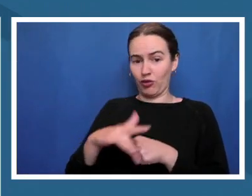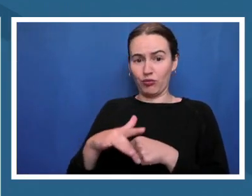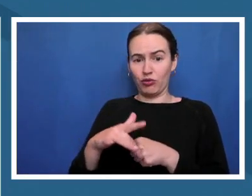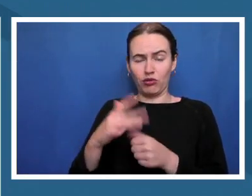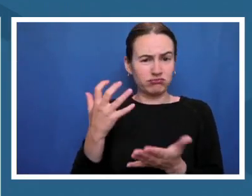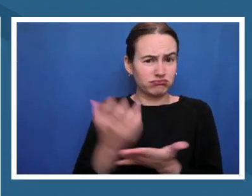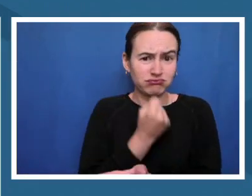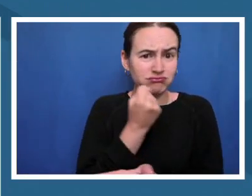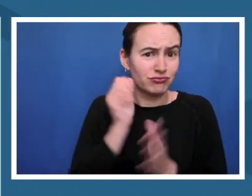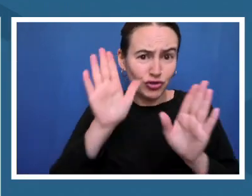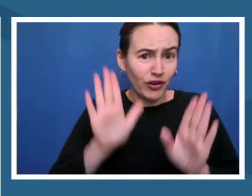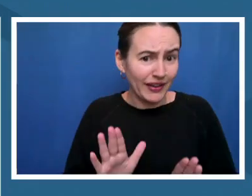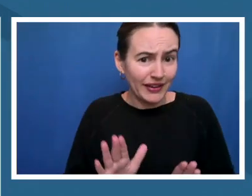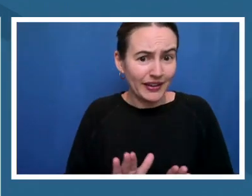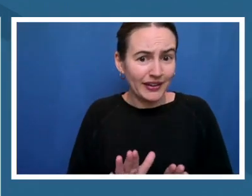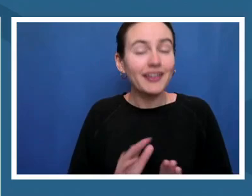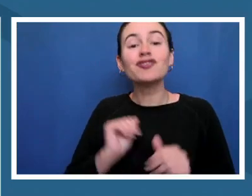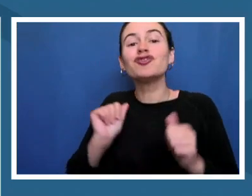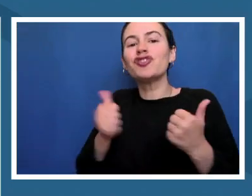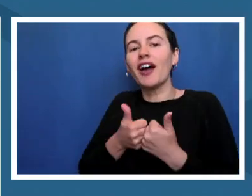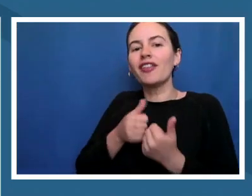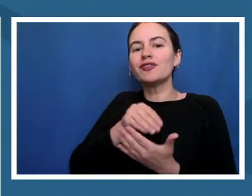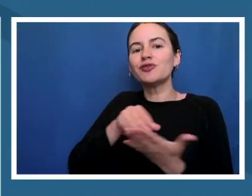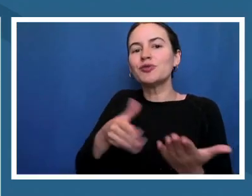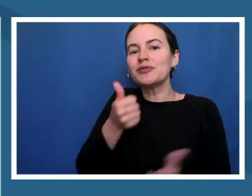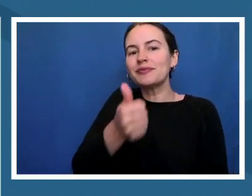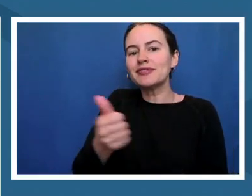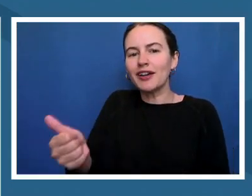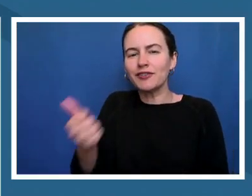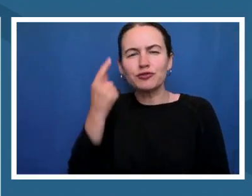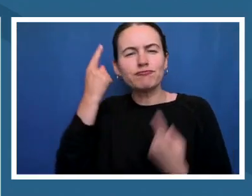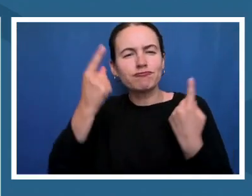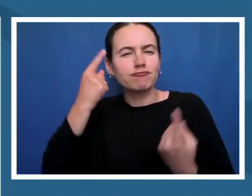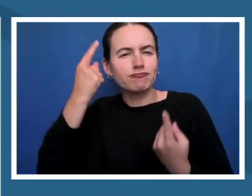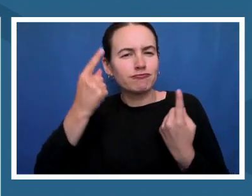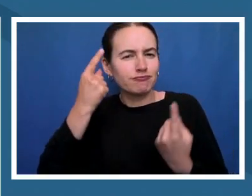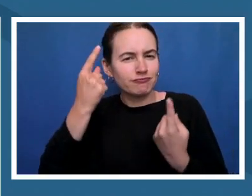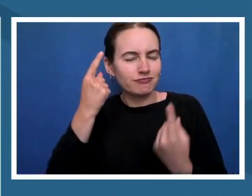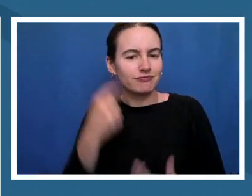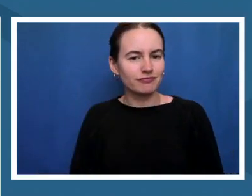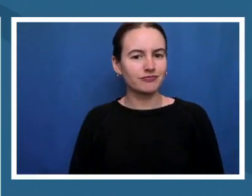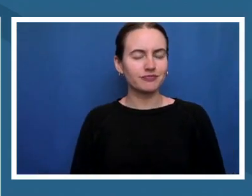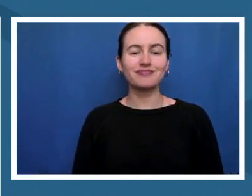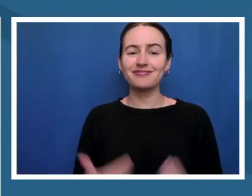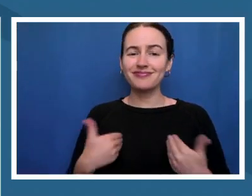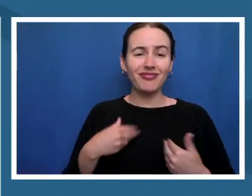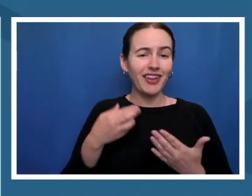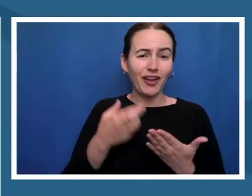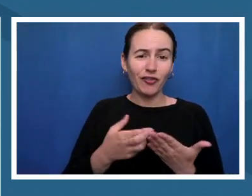you can also challenge the students to think about what that is and there are